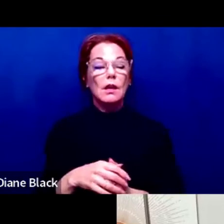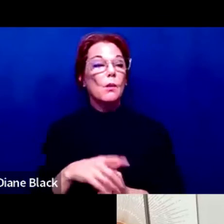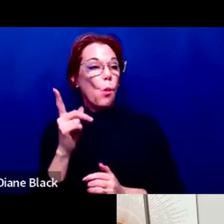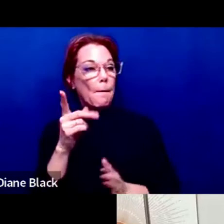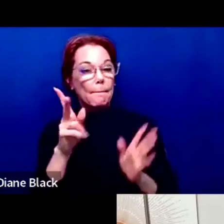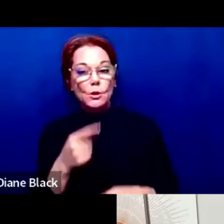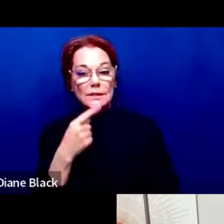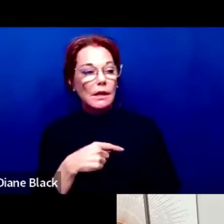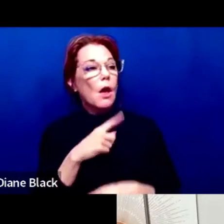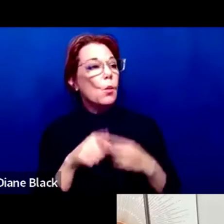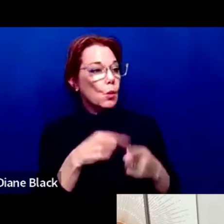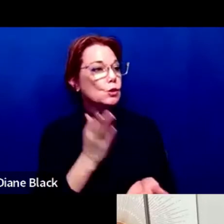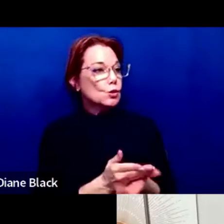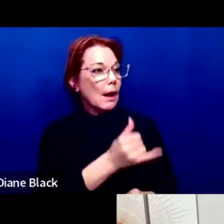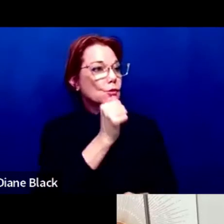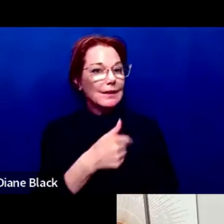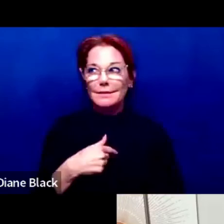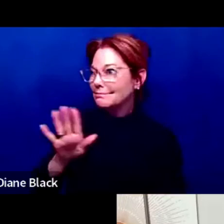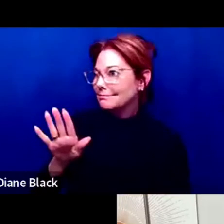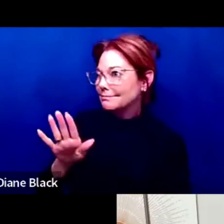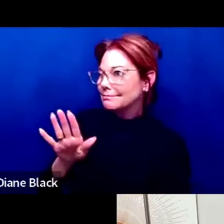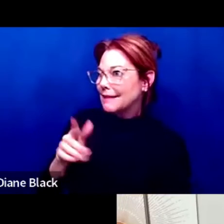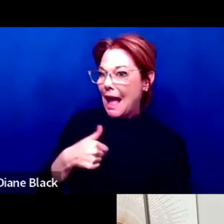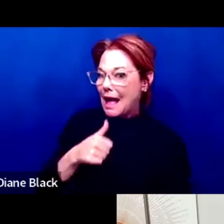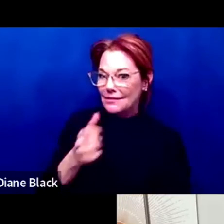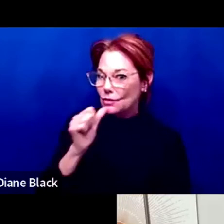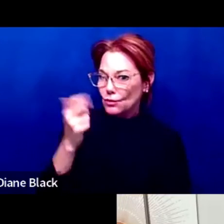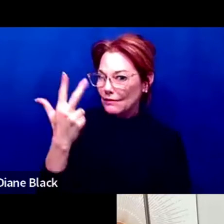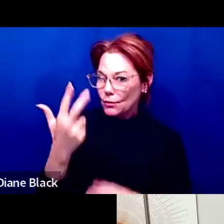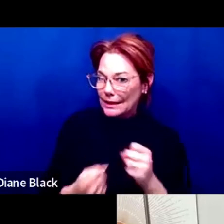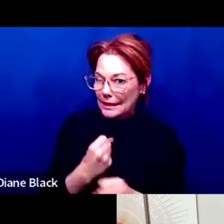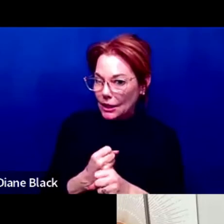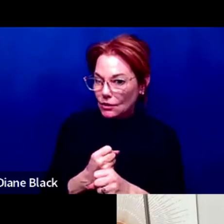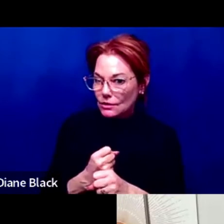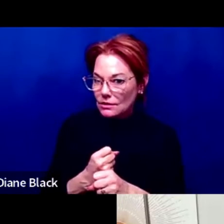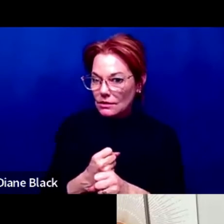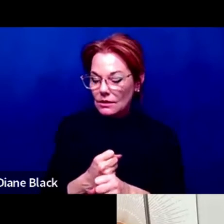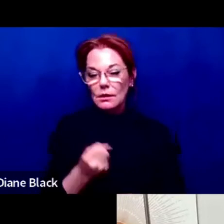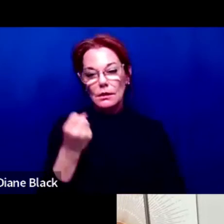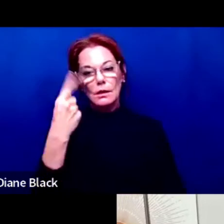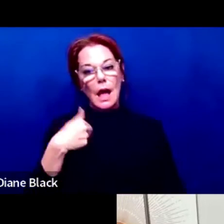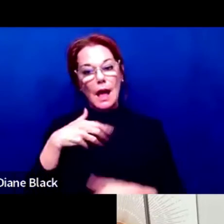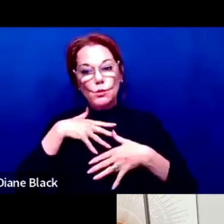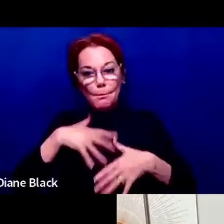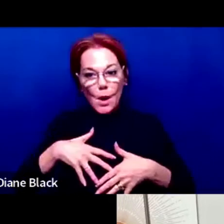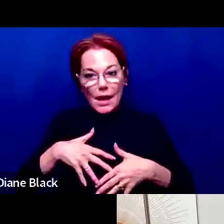something else wrong, which was I was depressed because I couldn't get out of this rut, but I didn't know how I got